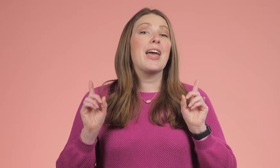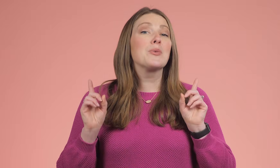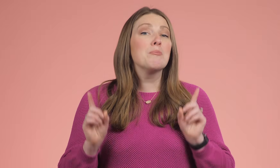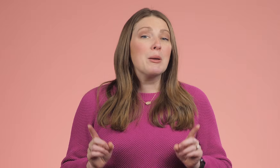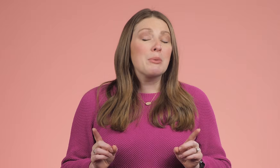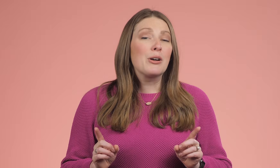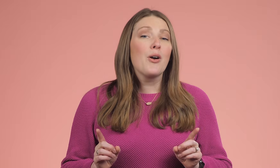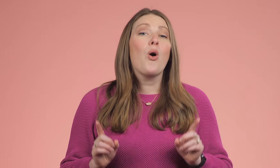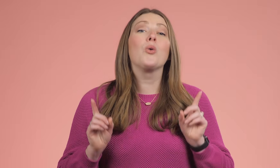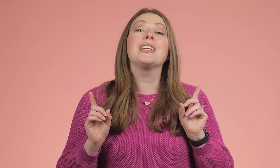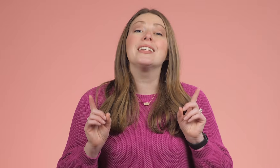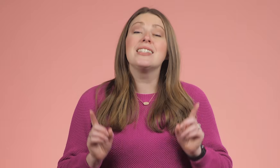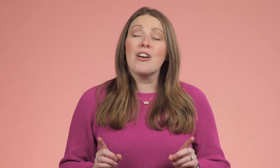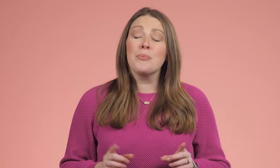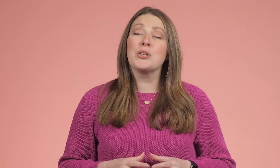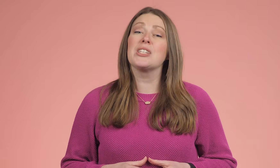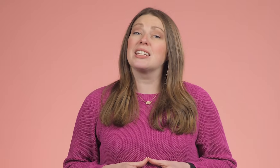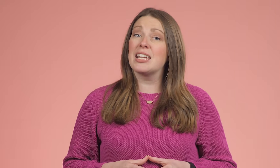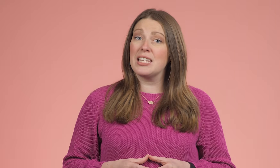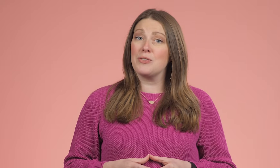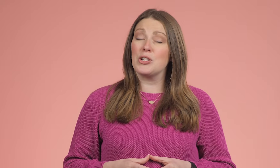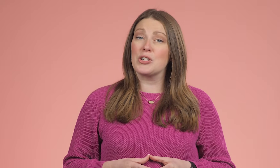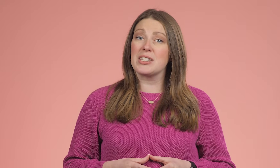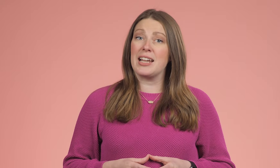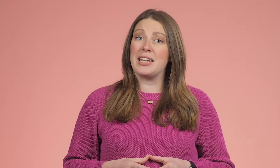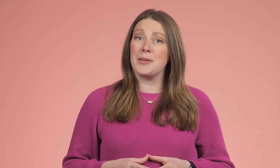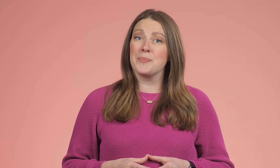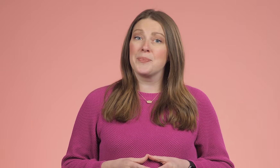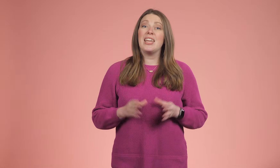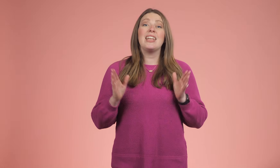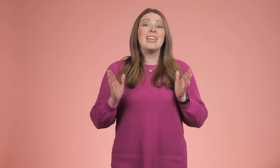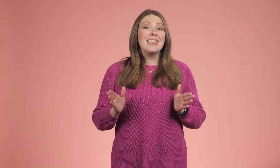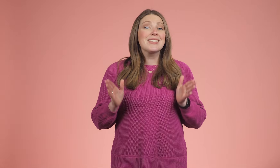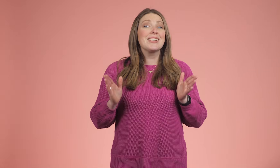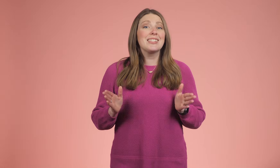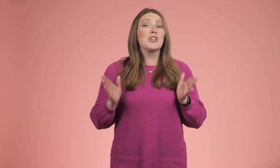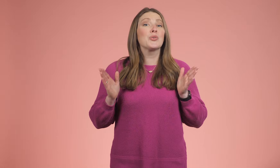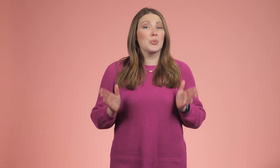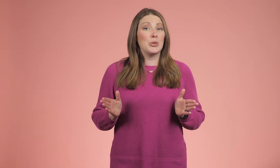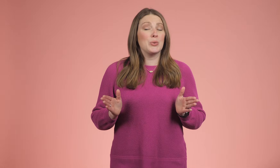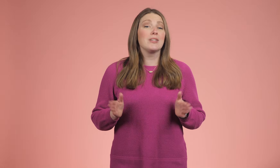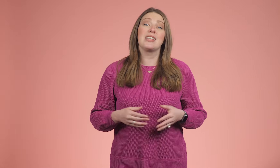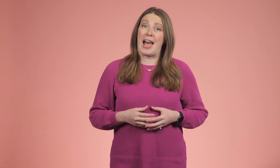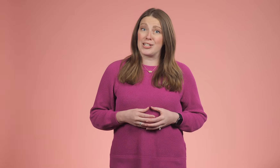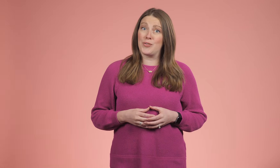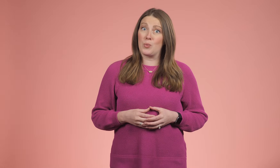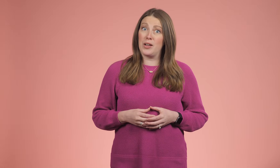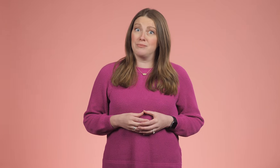And remember, only a deaf person can give you your sign name. It is considered rude to ask for one.